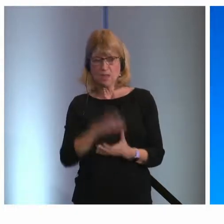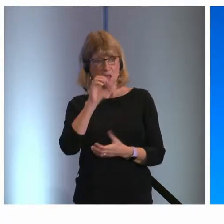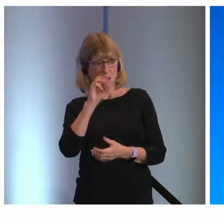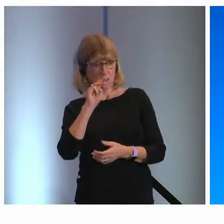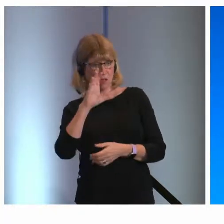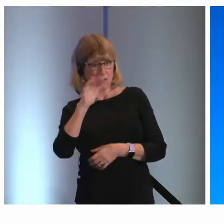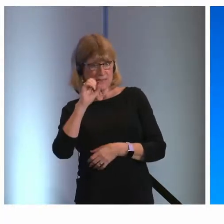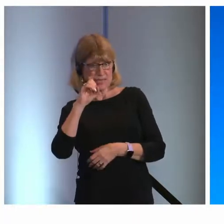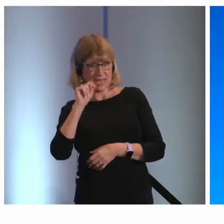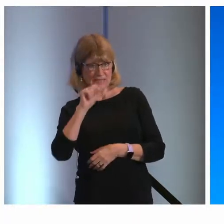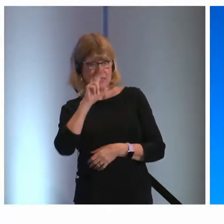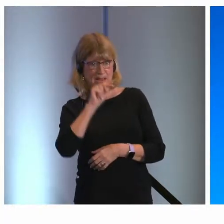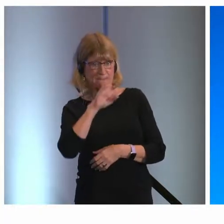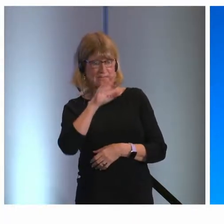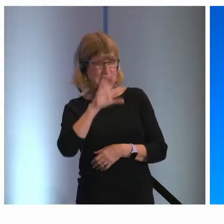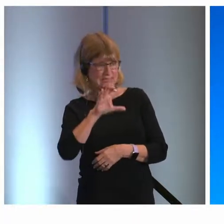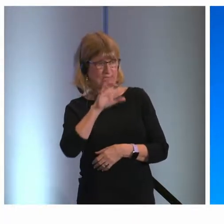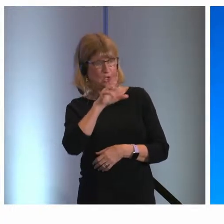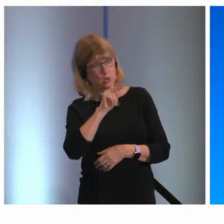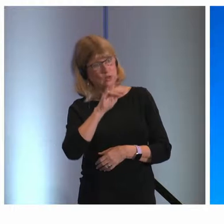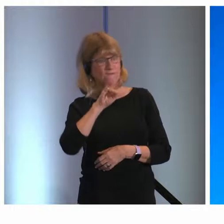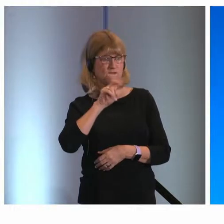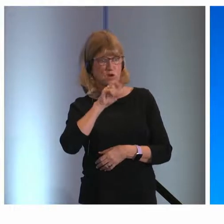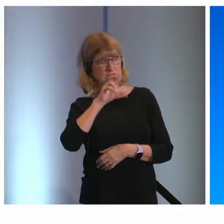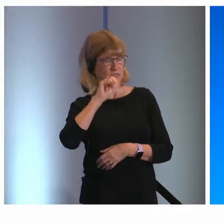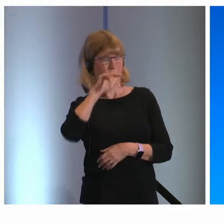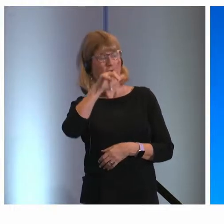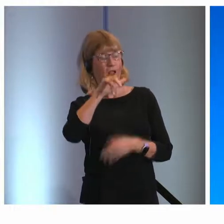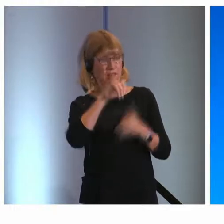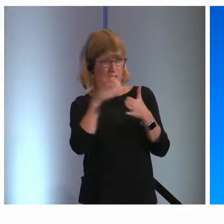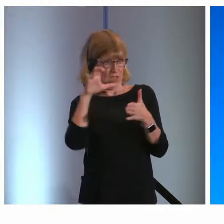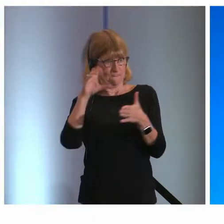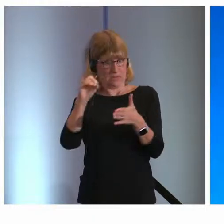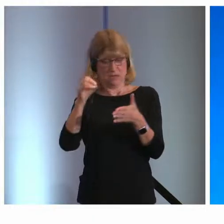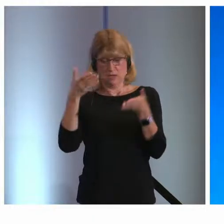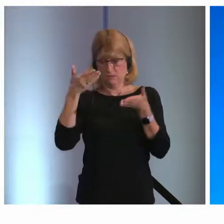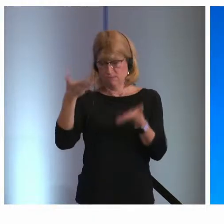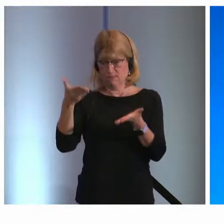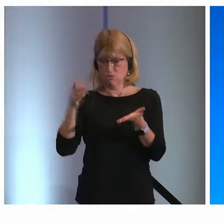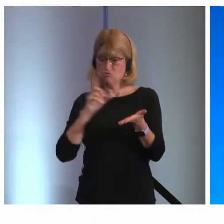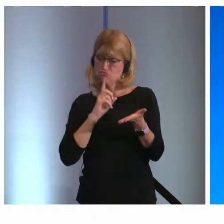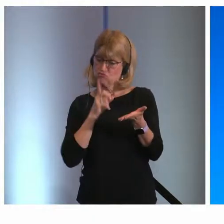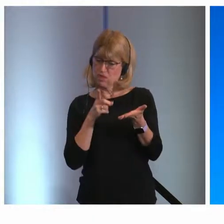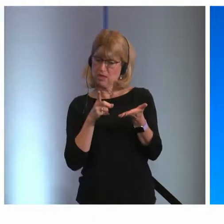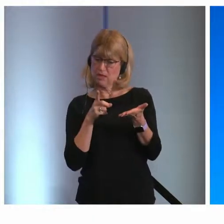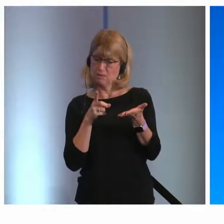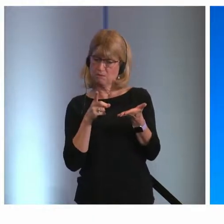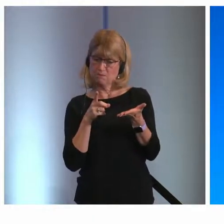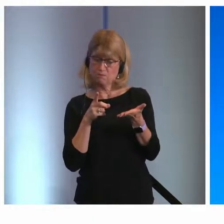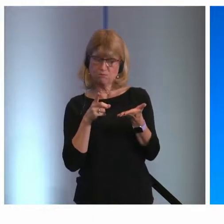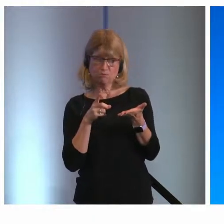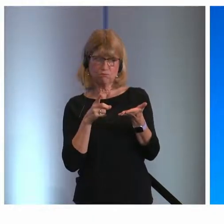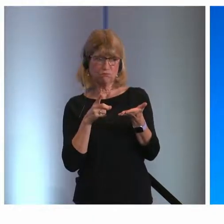let's experience a few best practices.